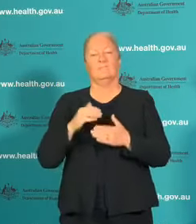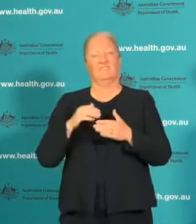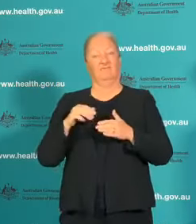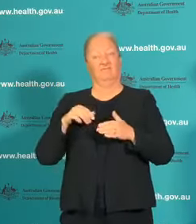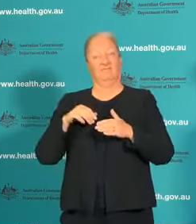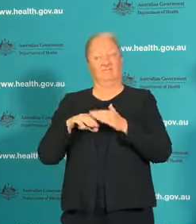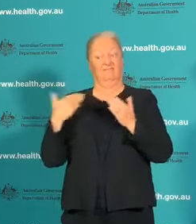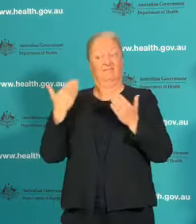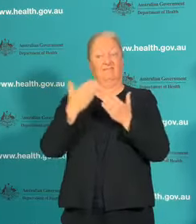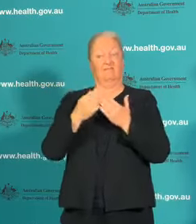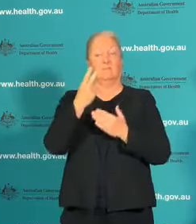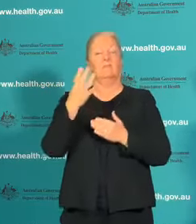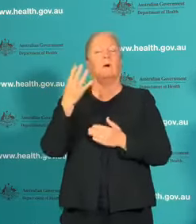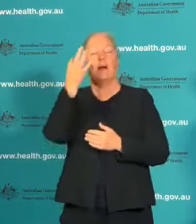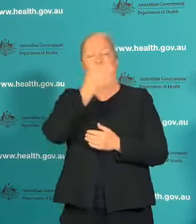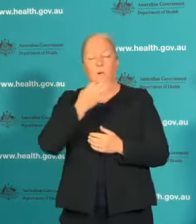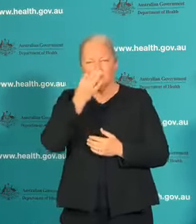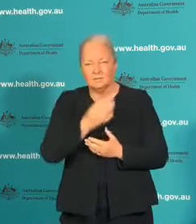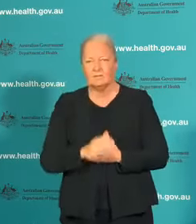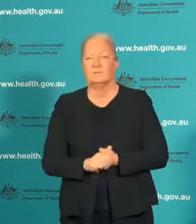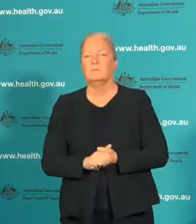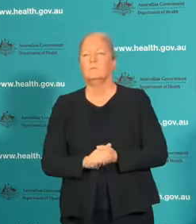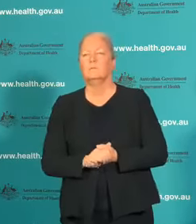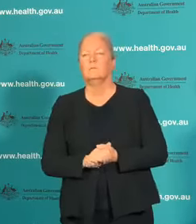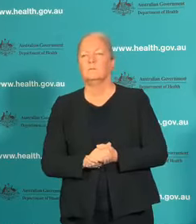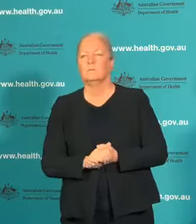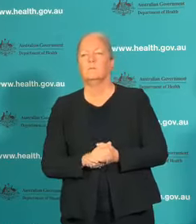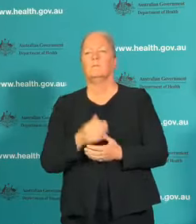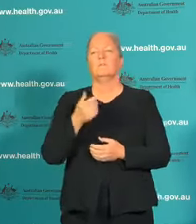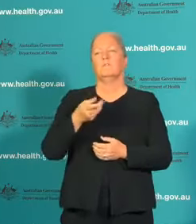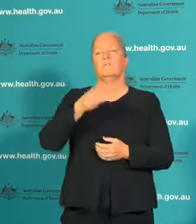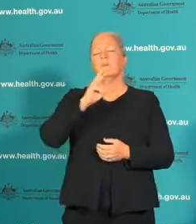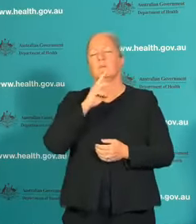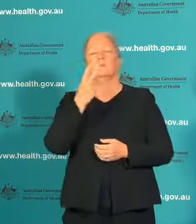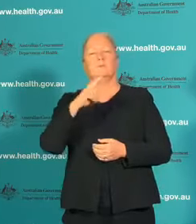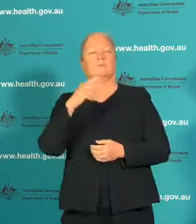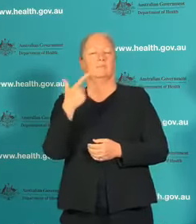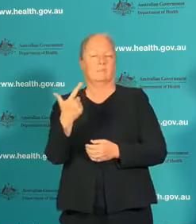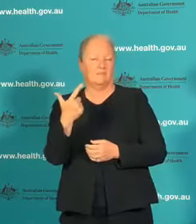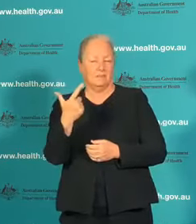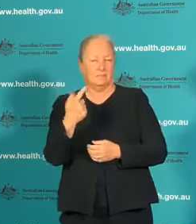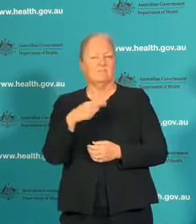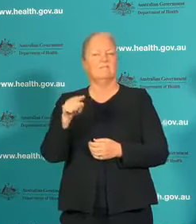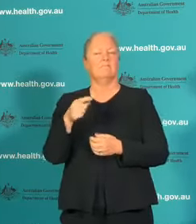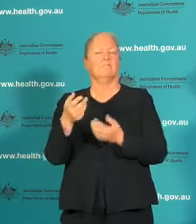337 people have been diagnosed as new cases of COVID-19 in Australia.